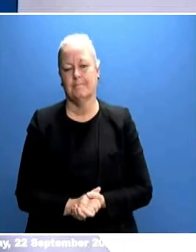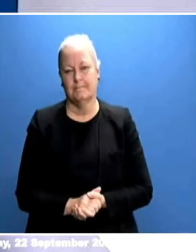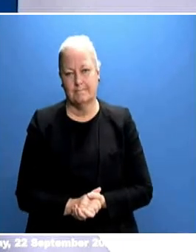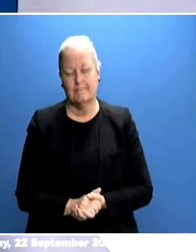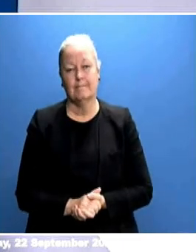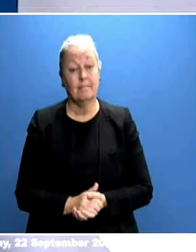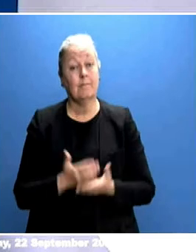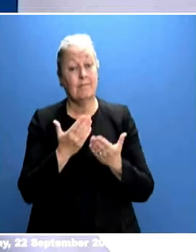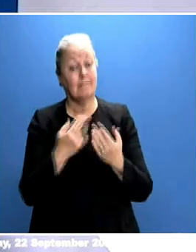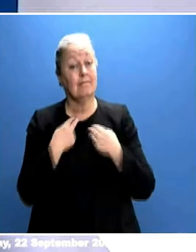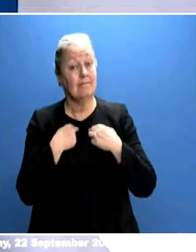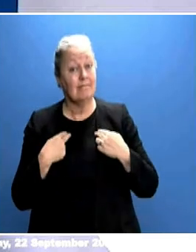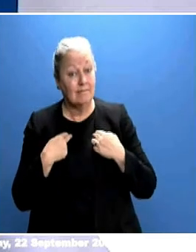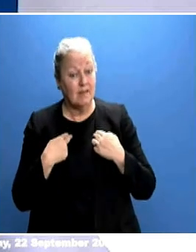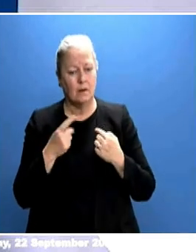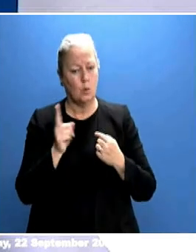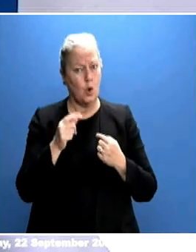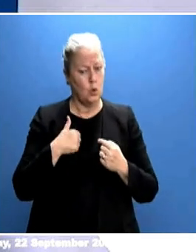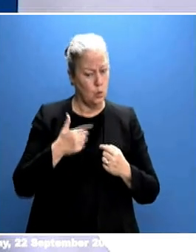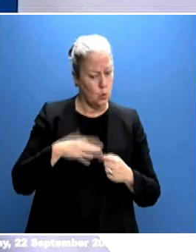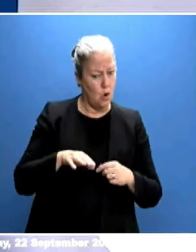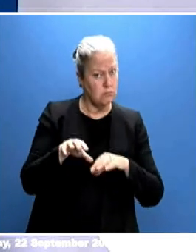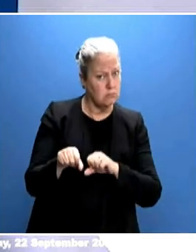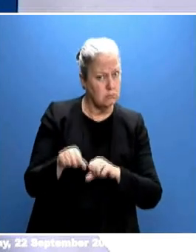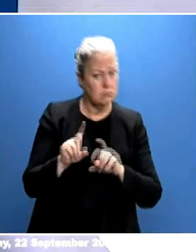Ms Tarrago, do we have a break now and if so, for how long?